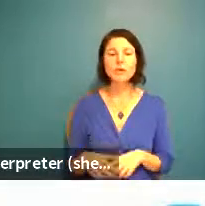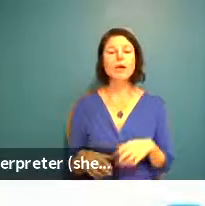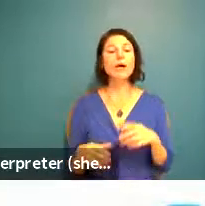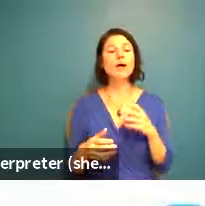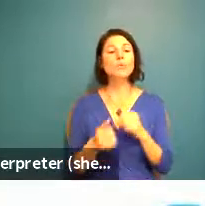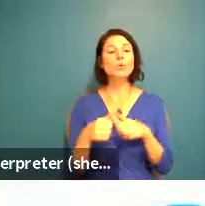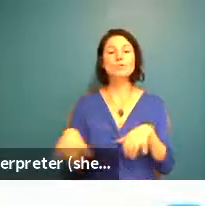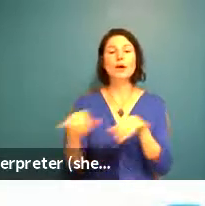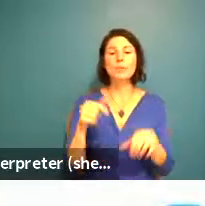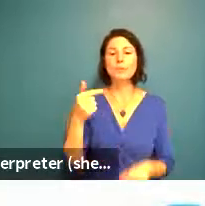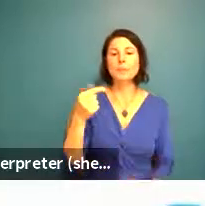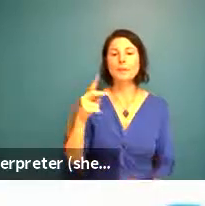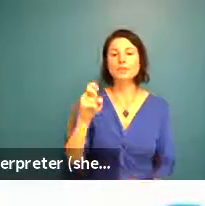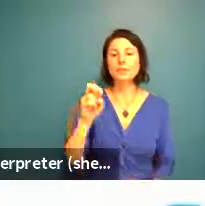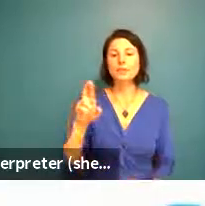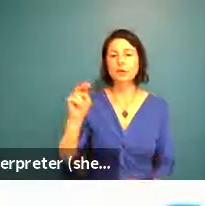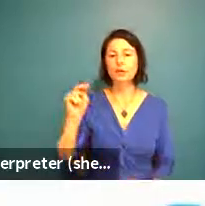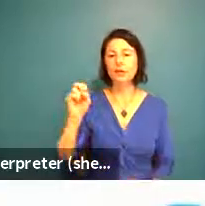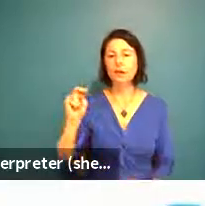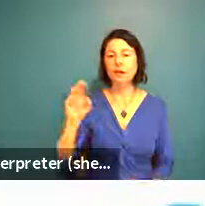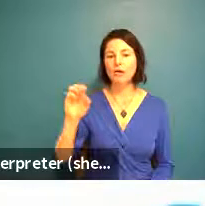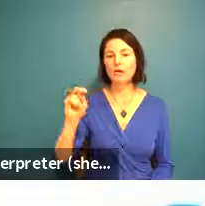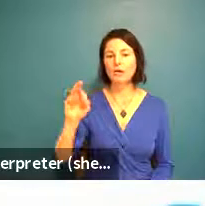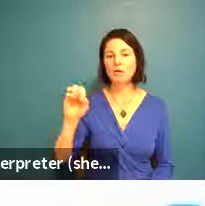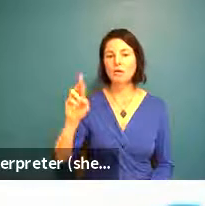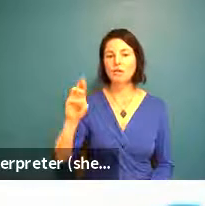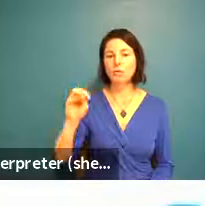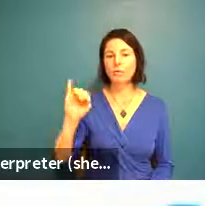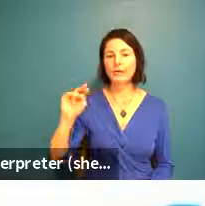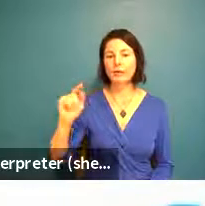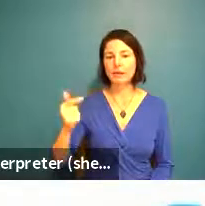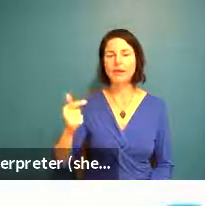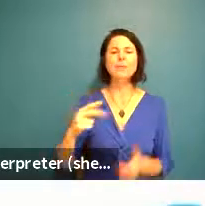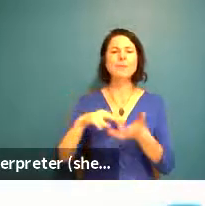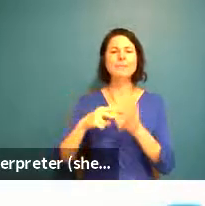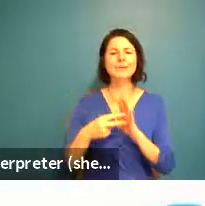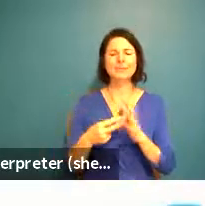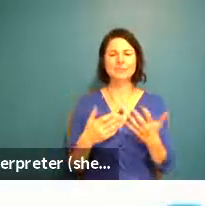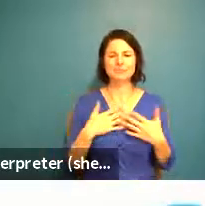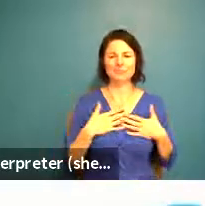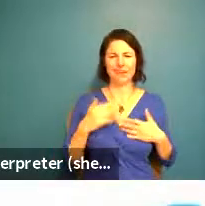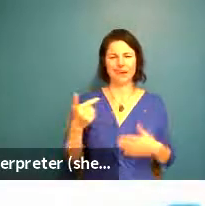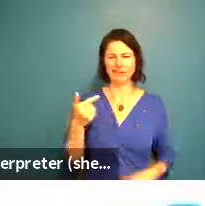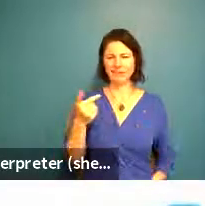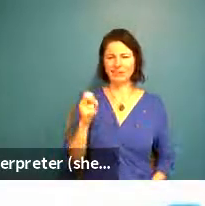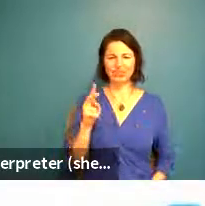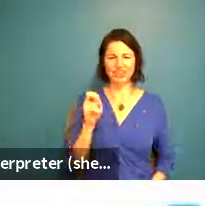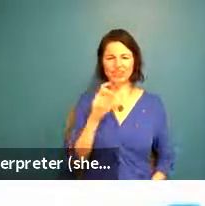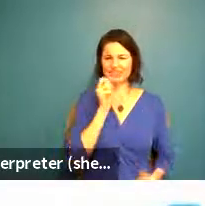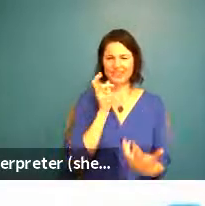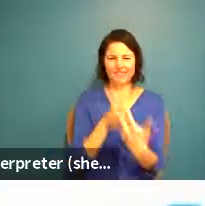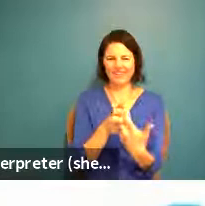gender nonconforming, which is where they basically feel that their gender just does not conform to the societally accepted gender